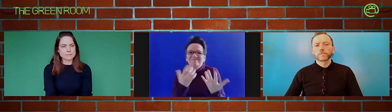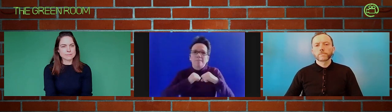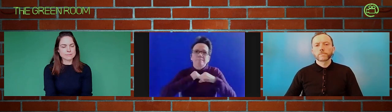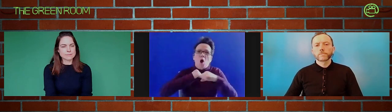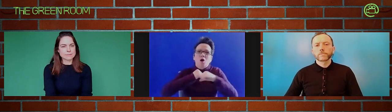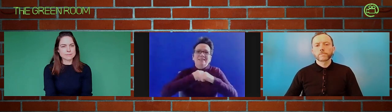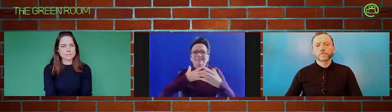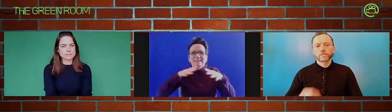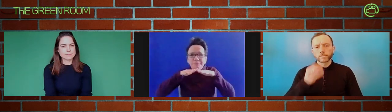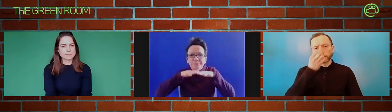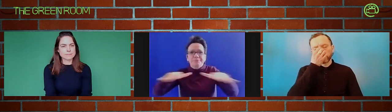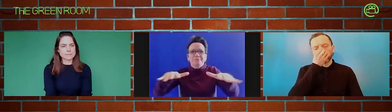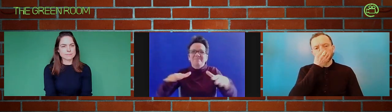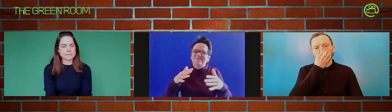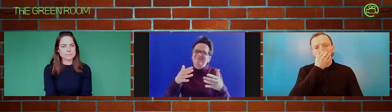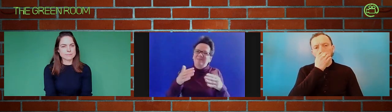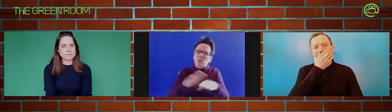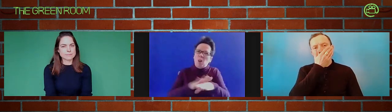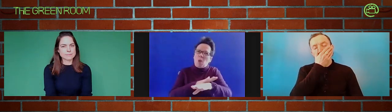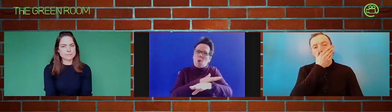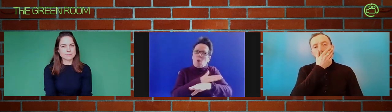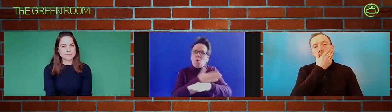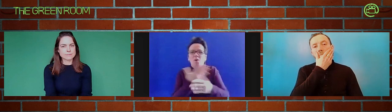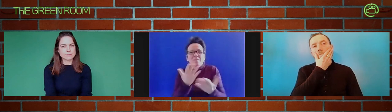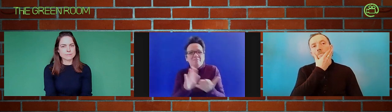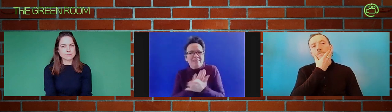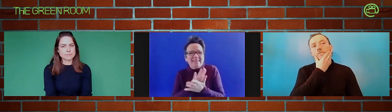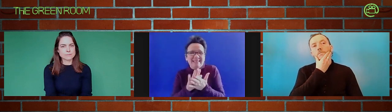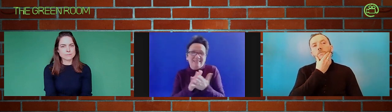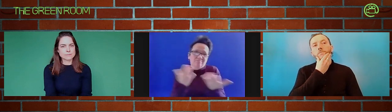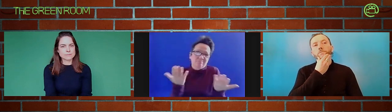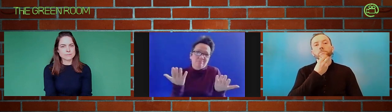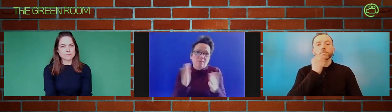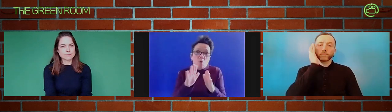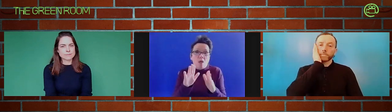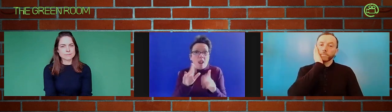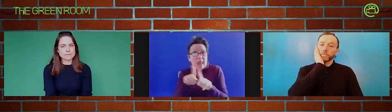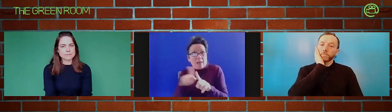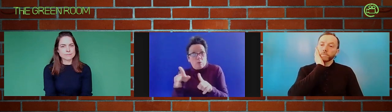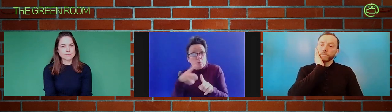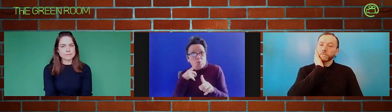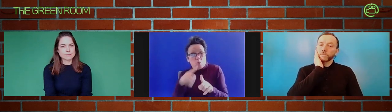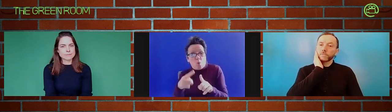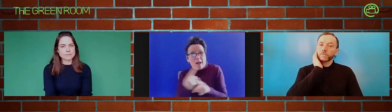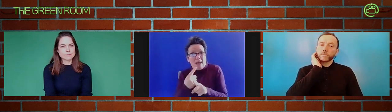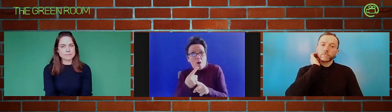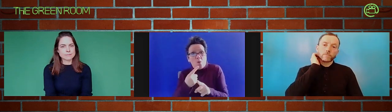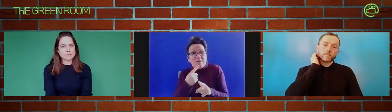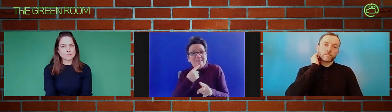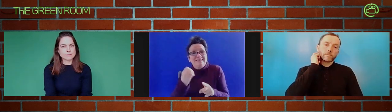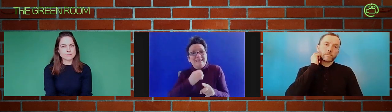which is why I feel not surprised when you say the statistics about the captioning because I feel like that's where